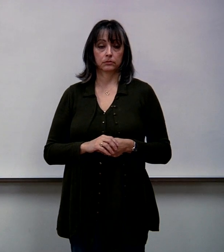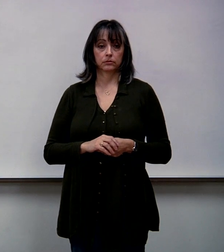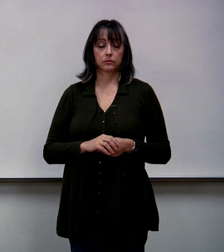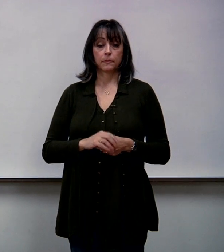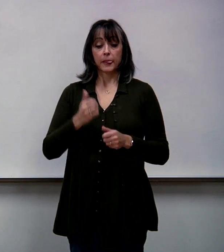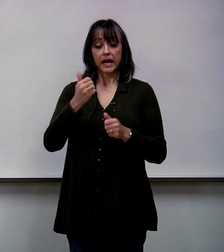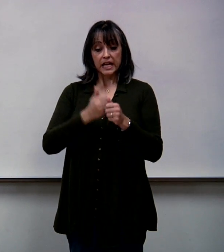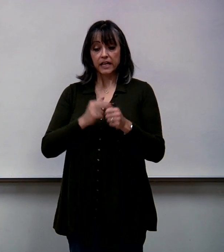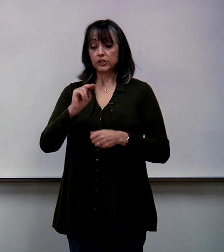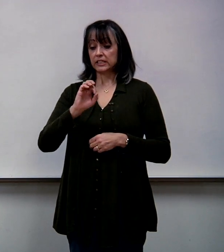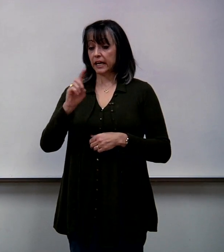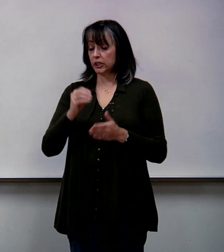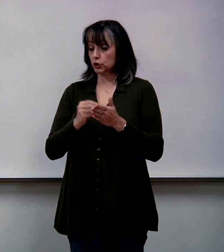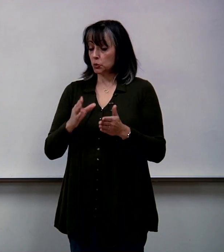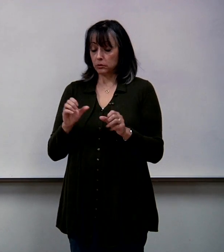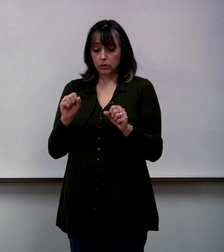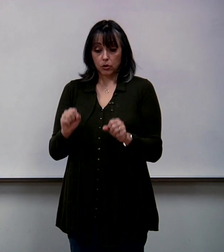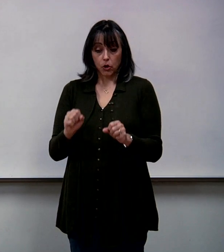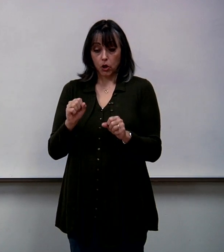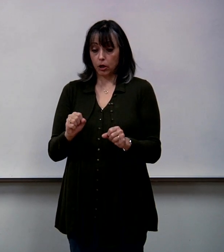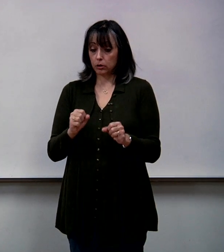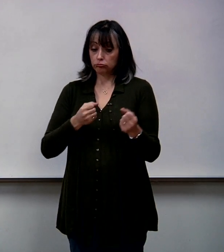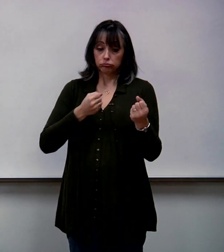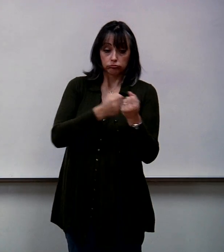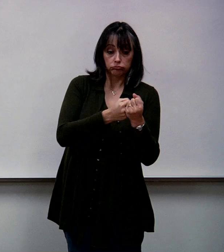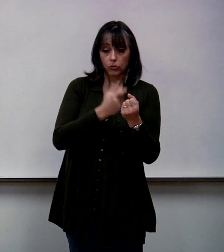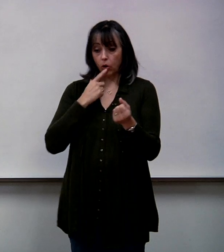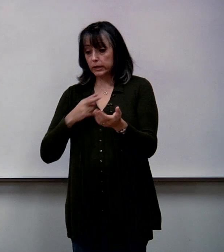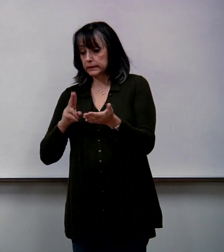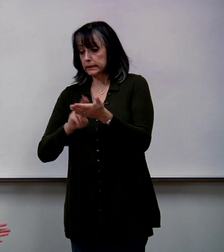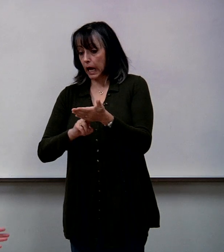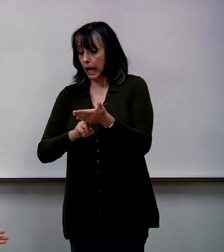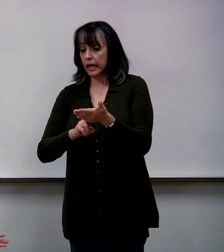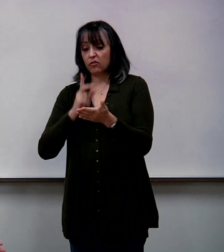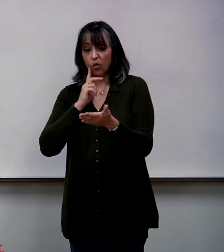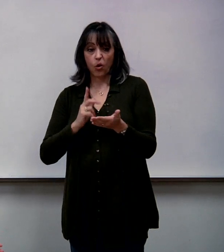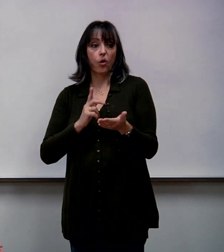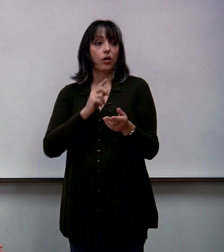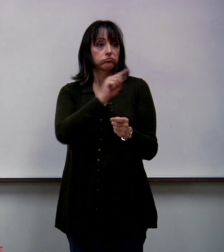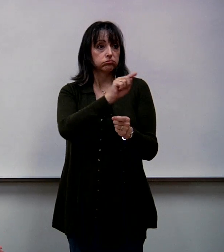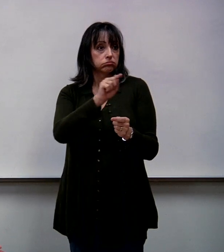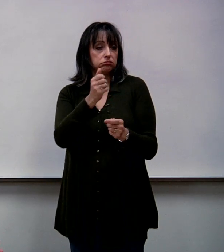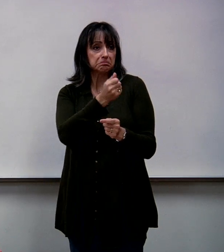Each NTID student could feasibly endorse or sign the petition form for more than one candidate they would like to.